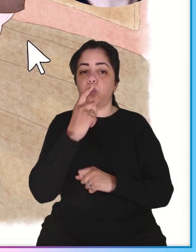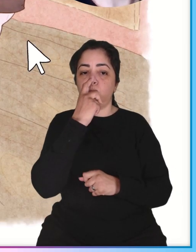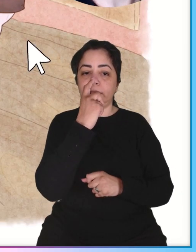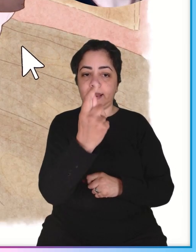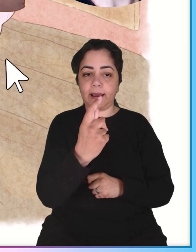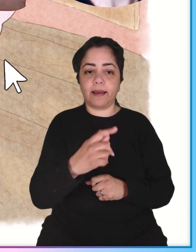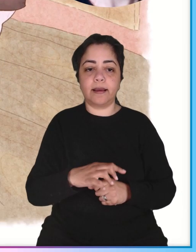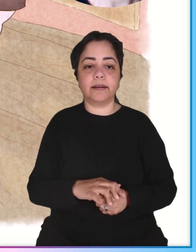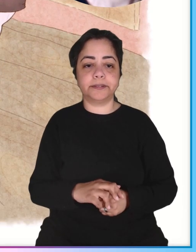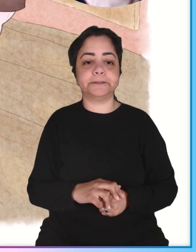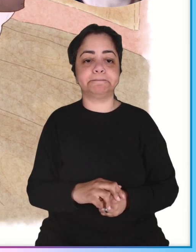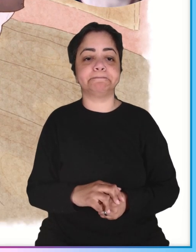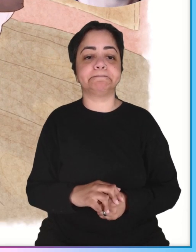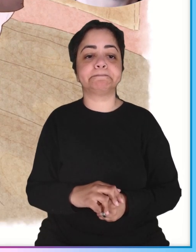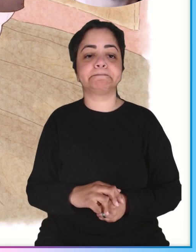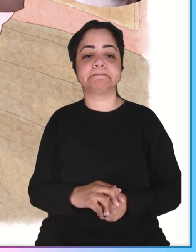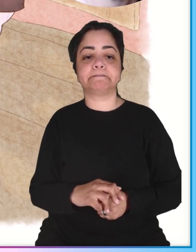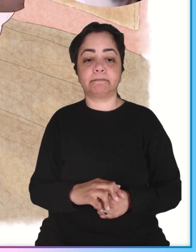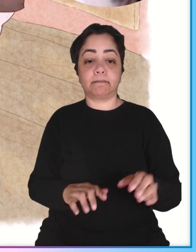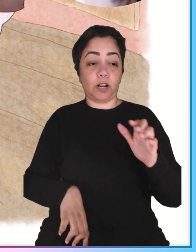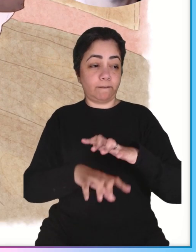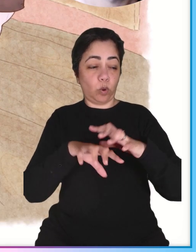the design of our puzzles